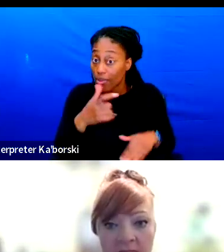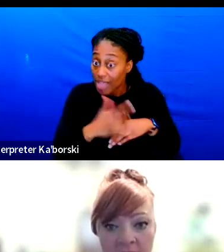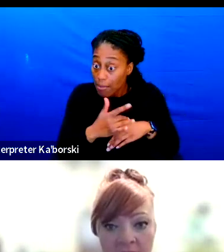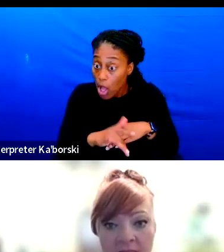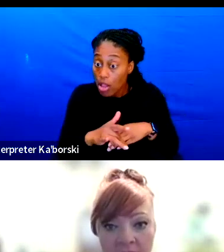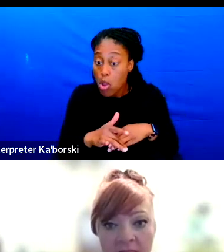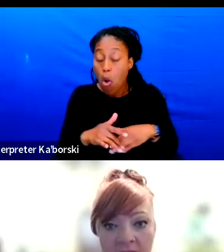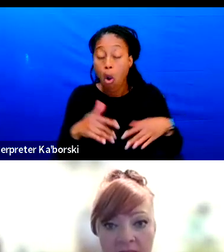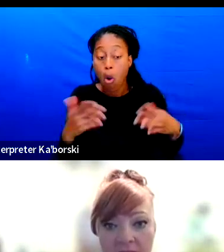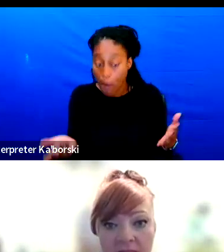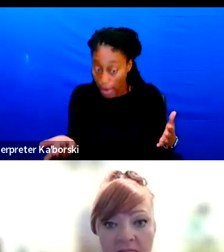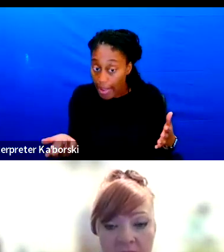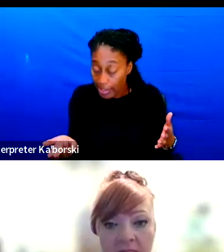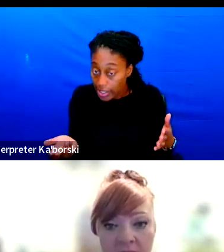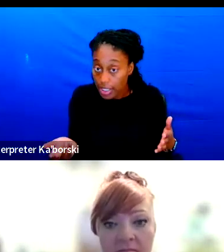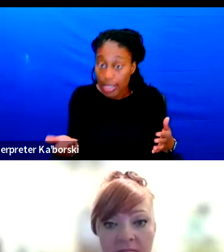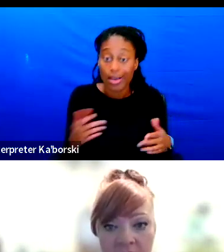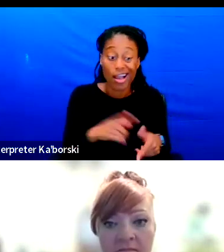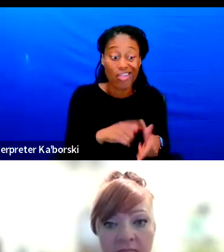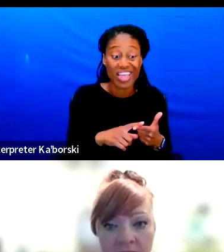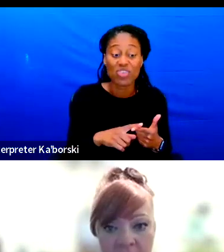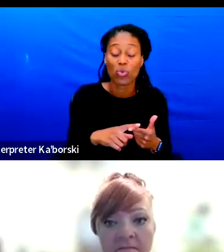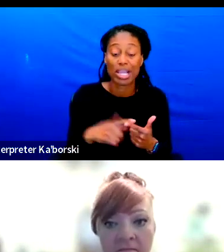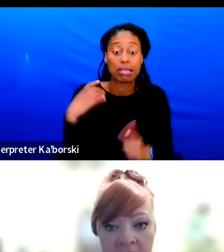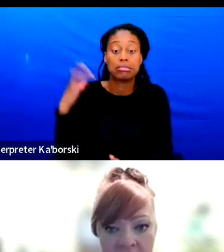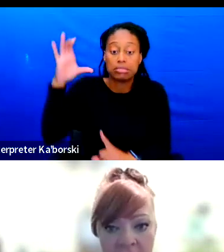Kyle Kleist: And then we went to dedicated staff on given days.